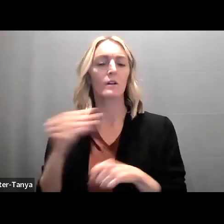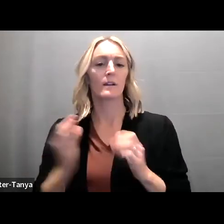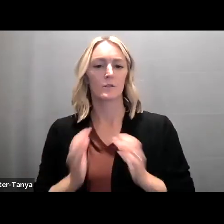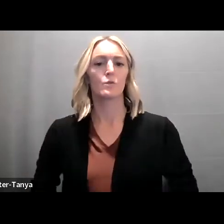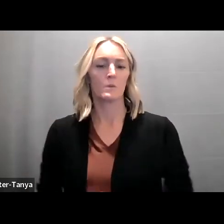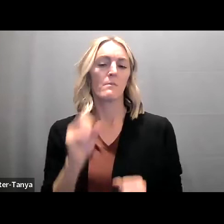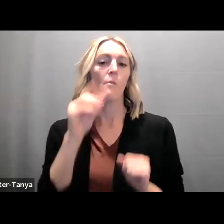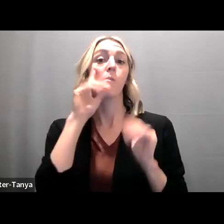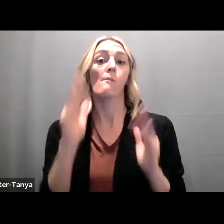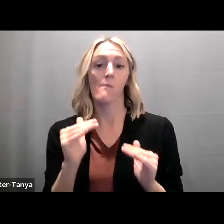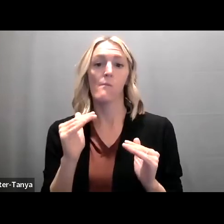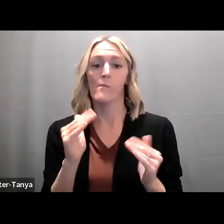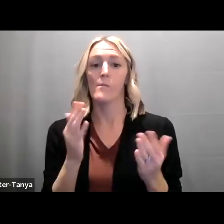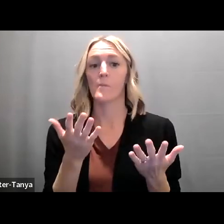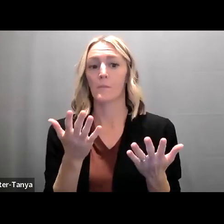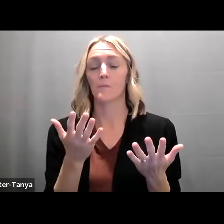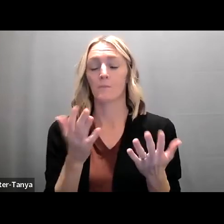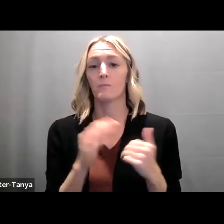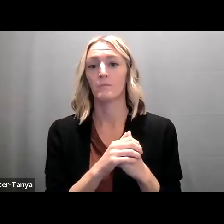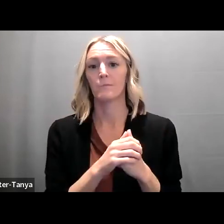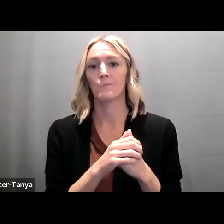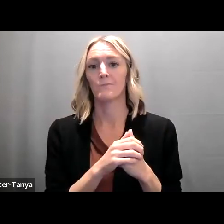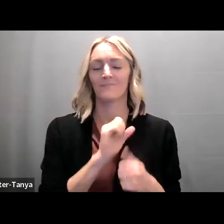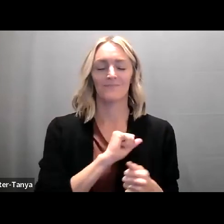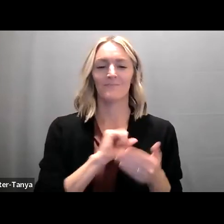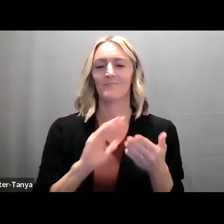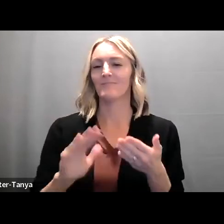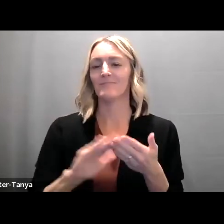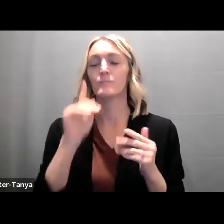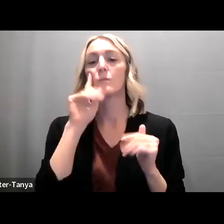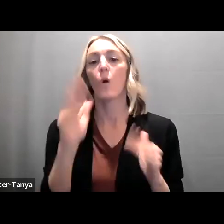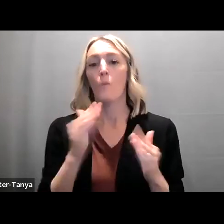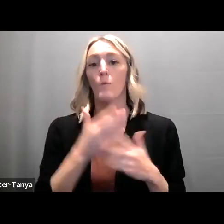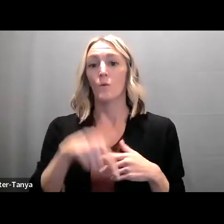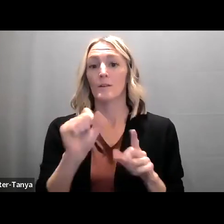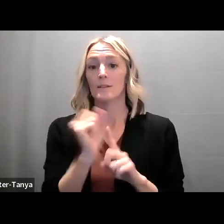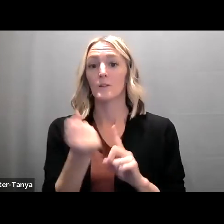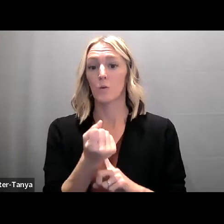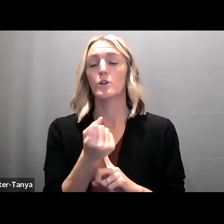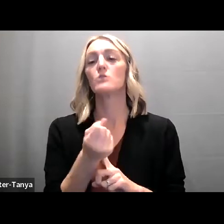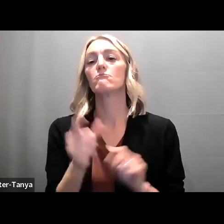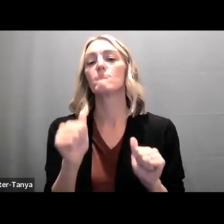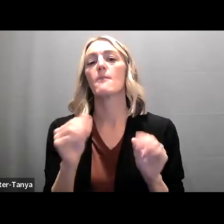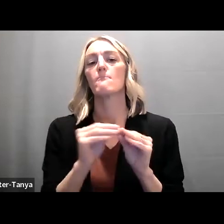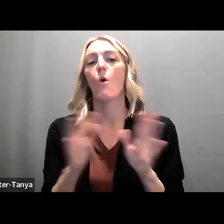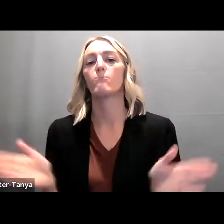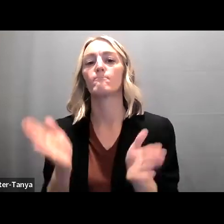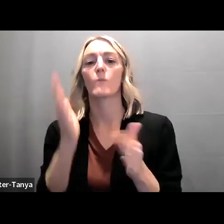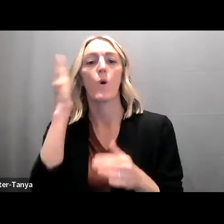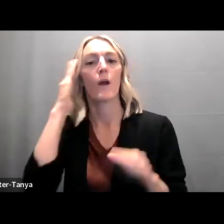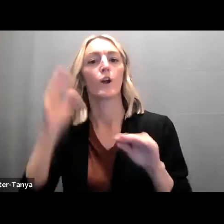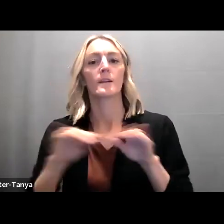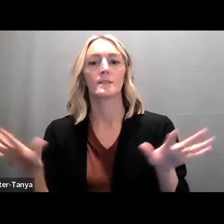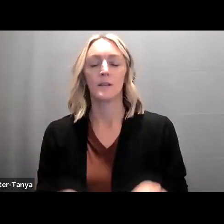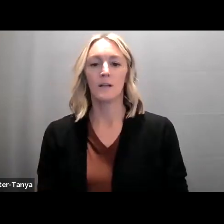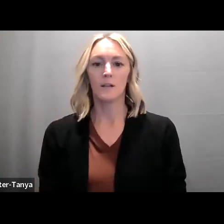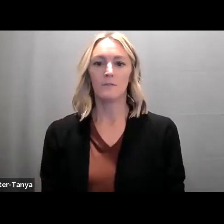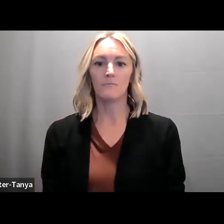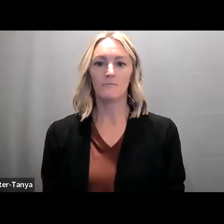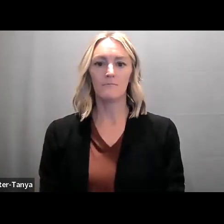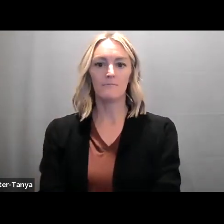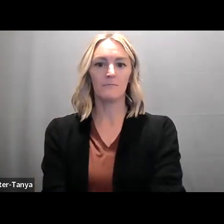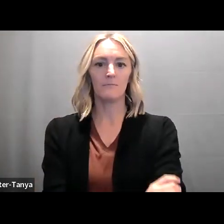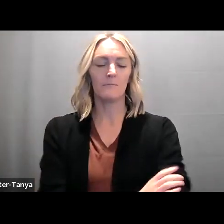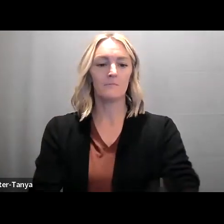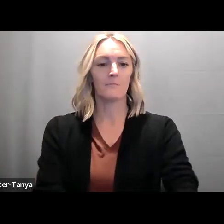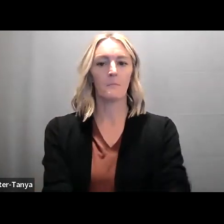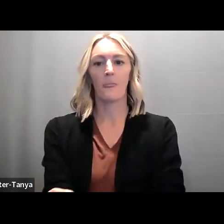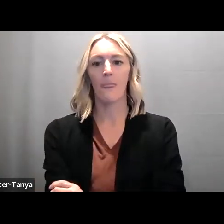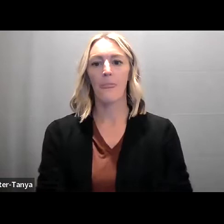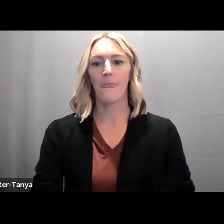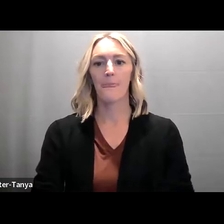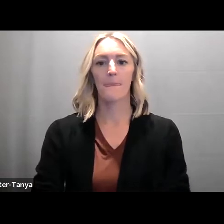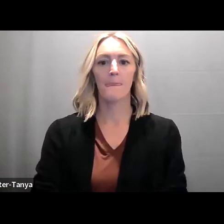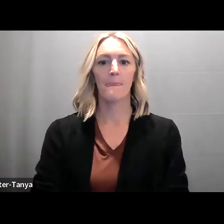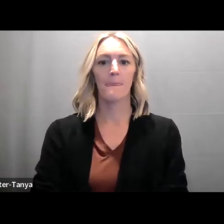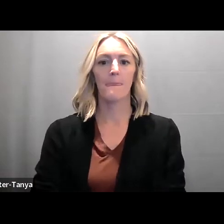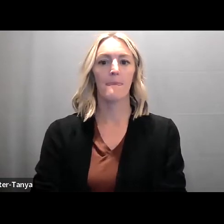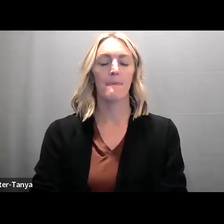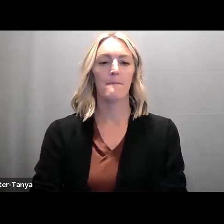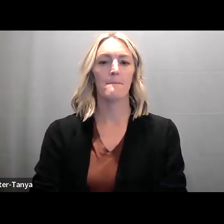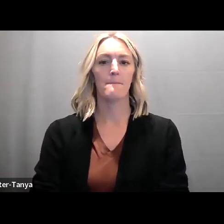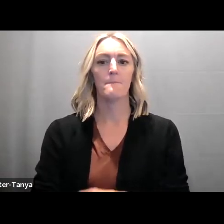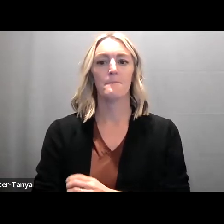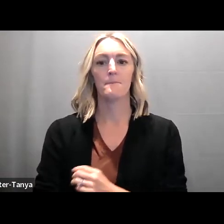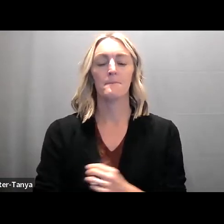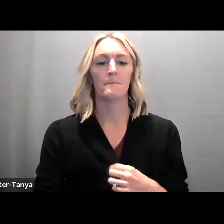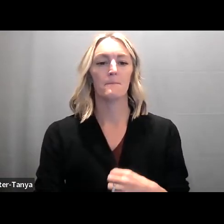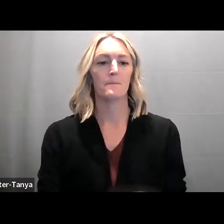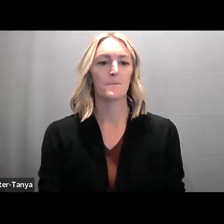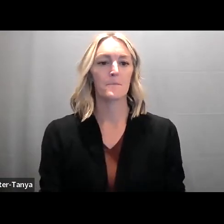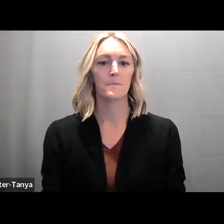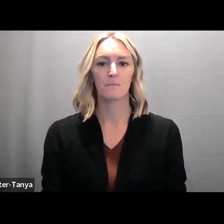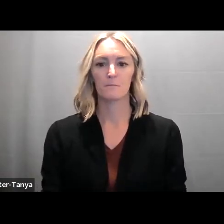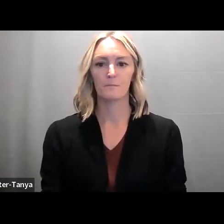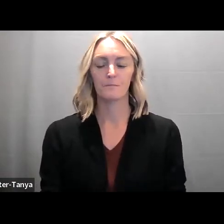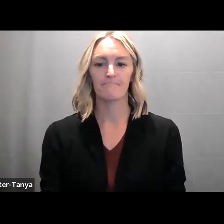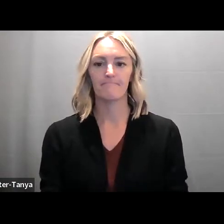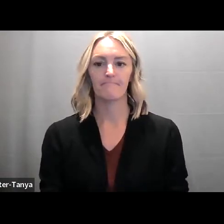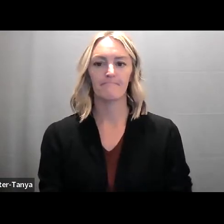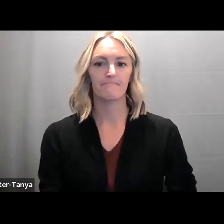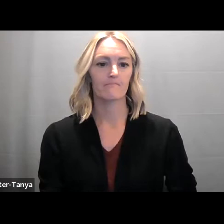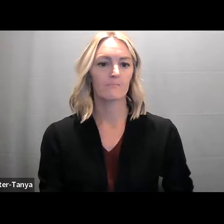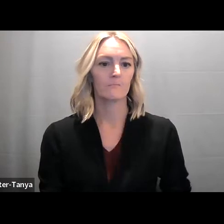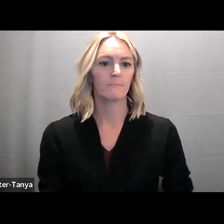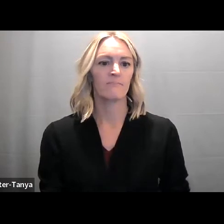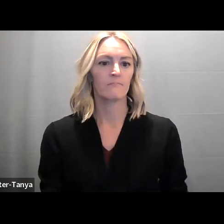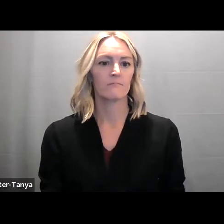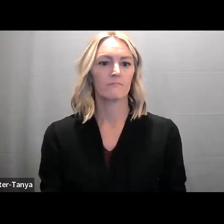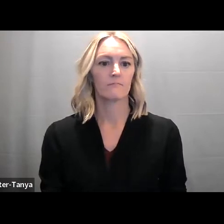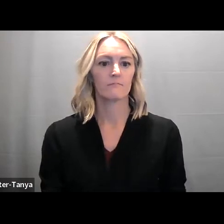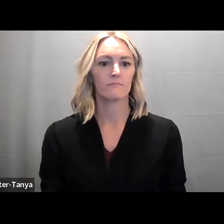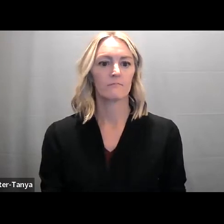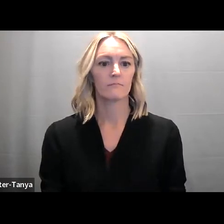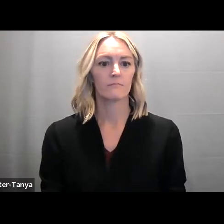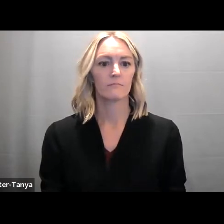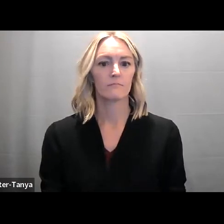We hope through these situations, excuse me, you will be able to do that.